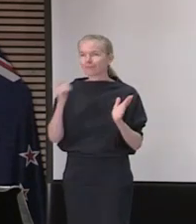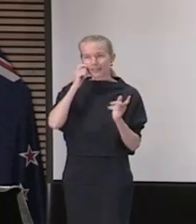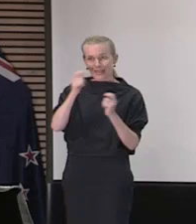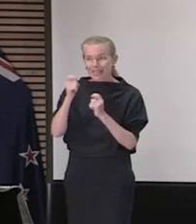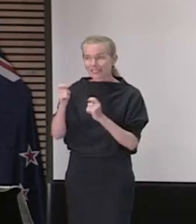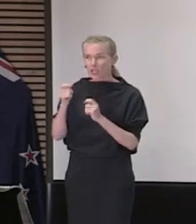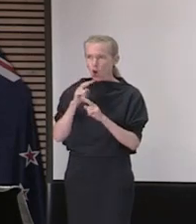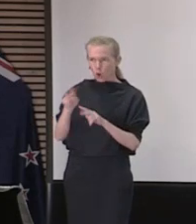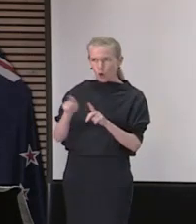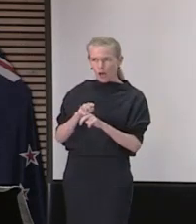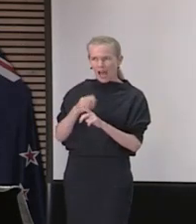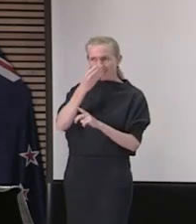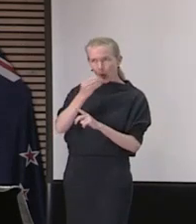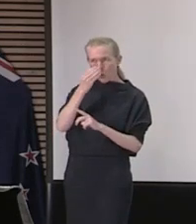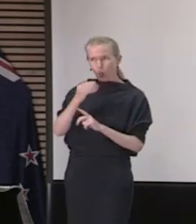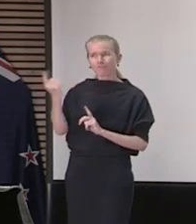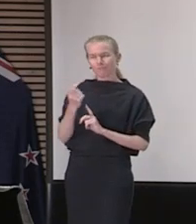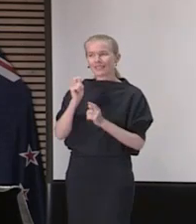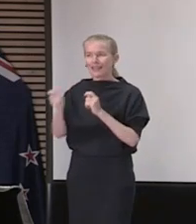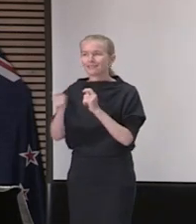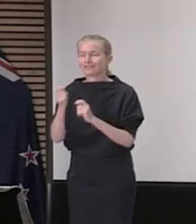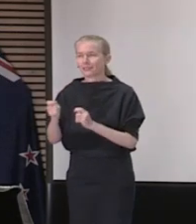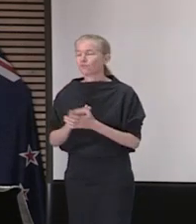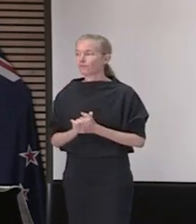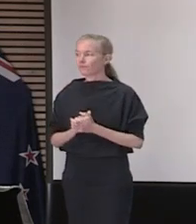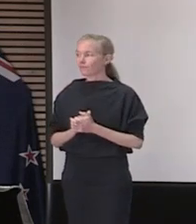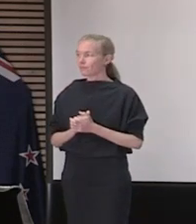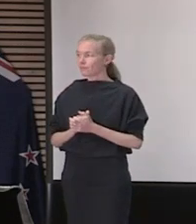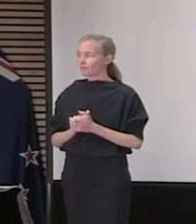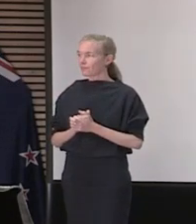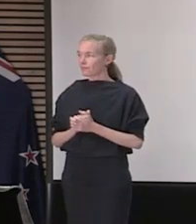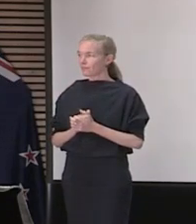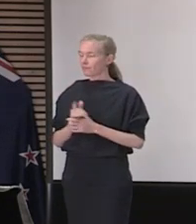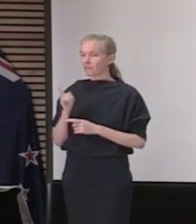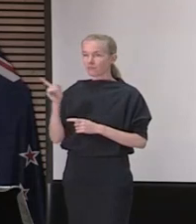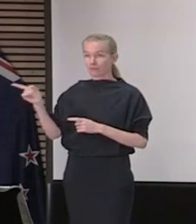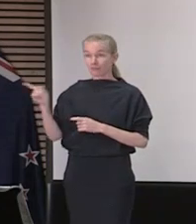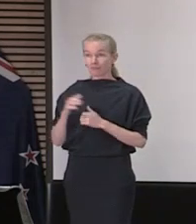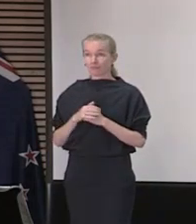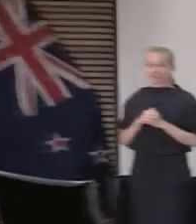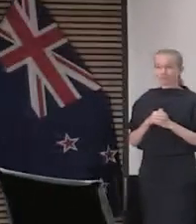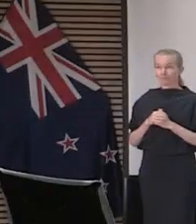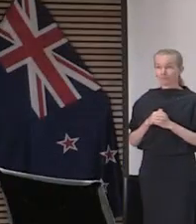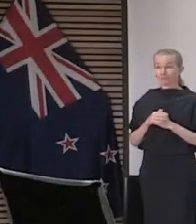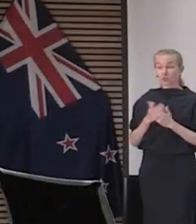Will the Governmentcommit to deleting all of thedata that's there when thepandemic